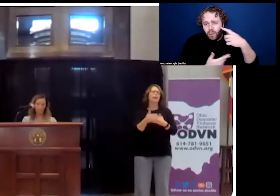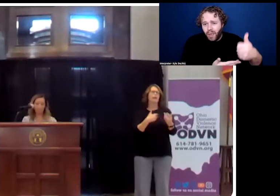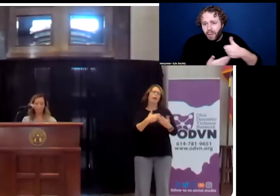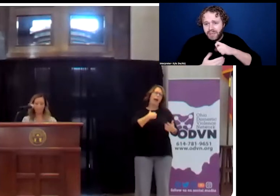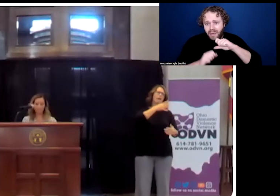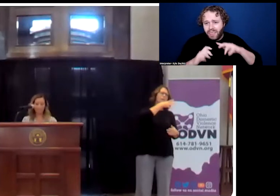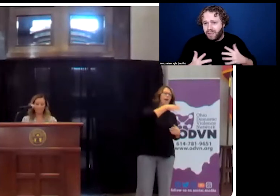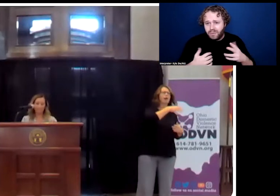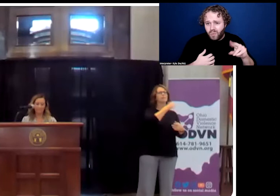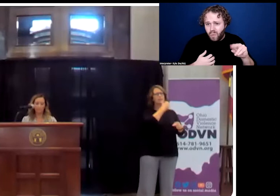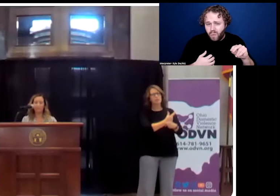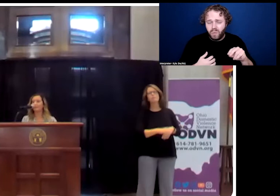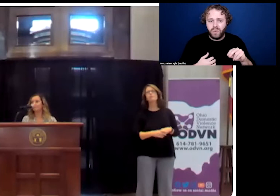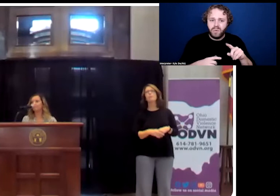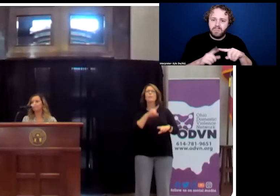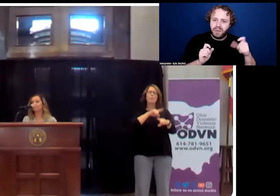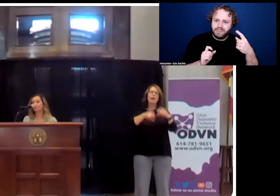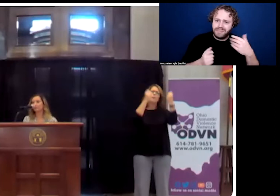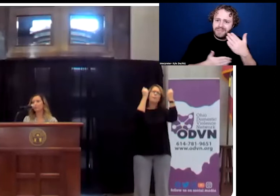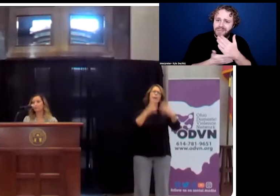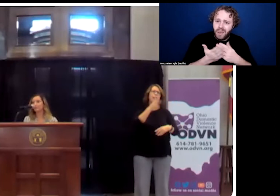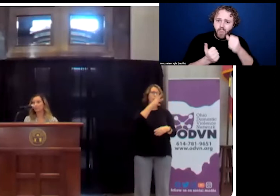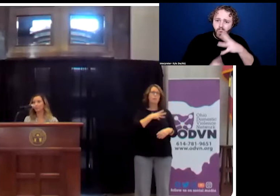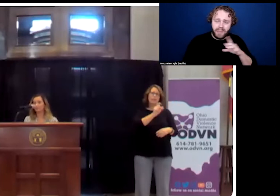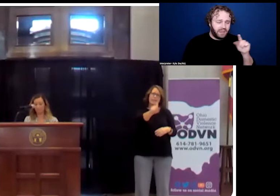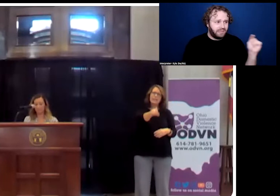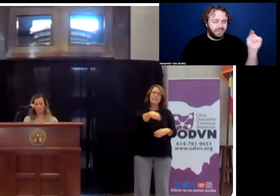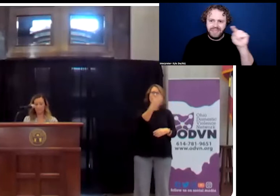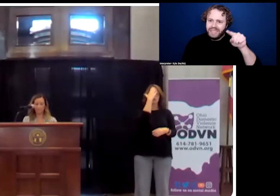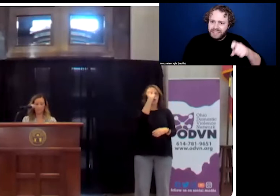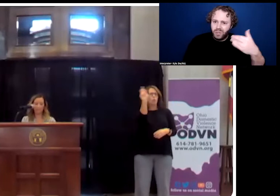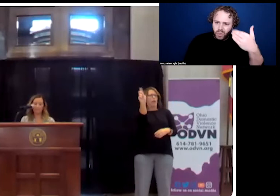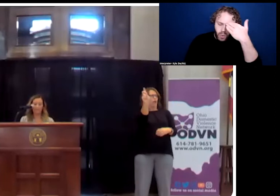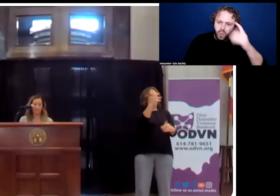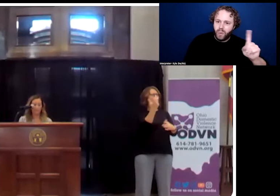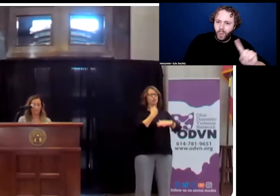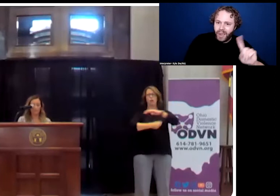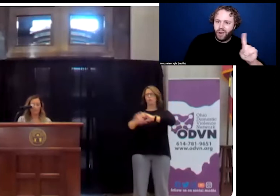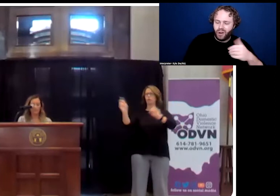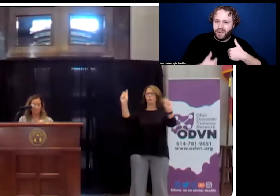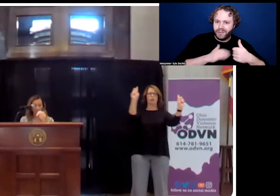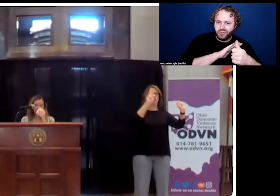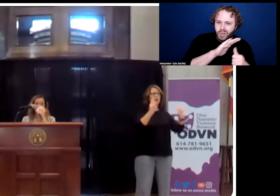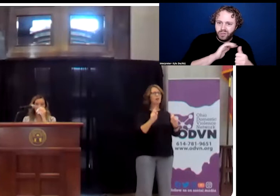But there's women that do need to know where these shelters are. There's women that need to. They need to know.